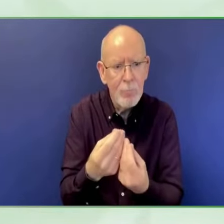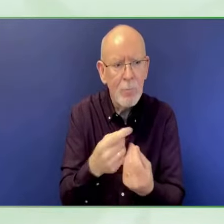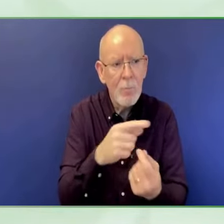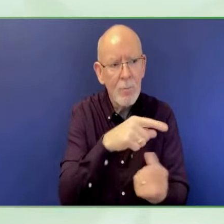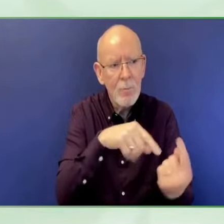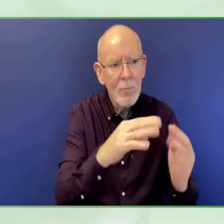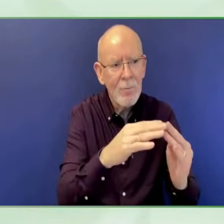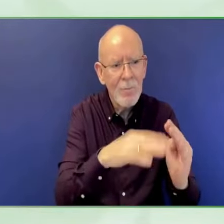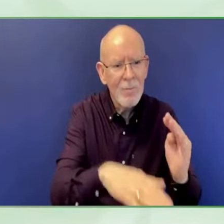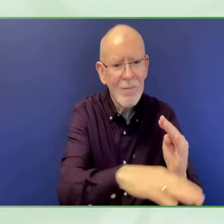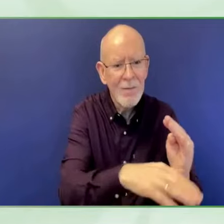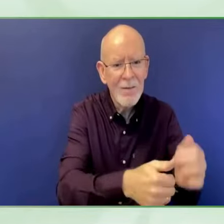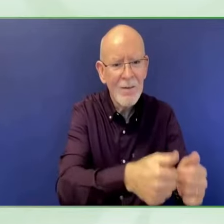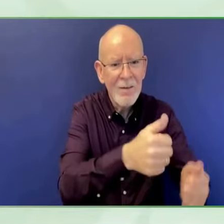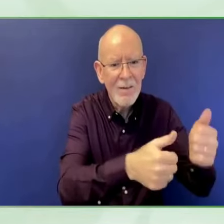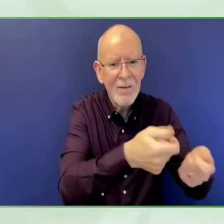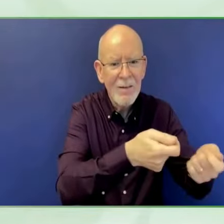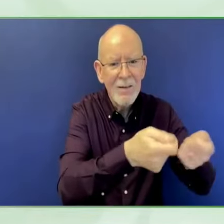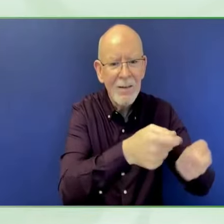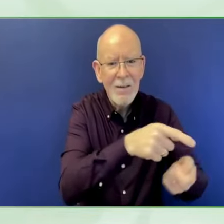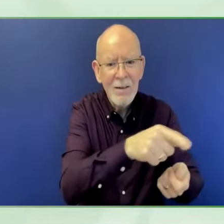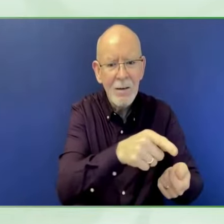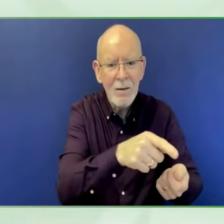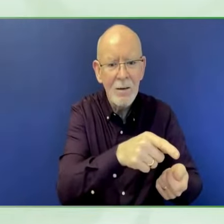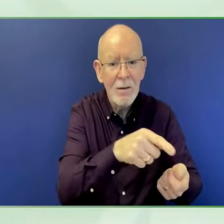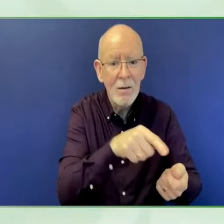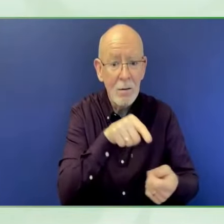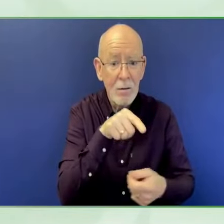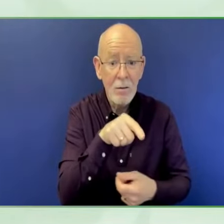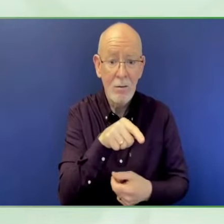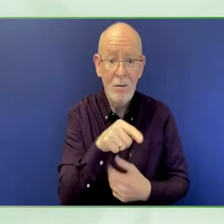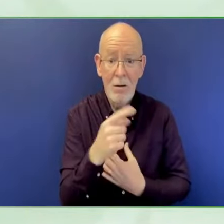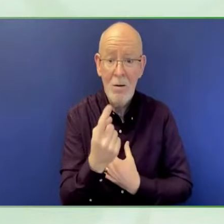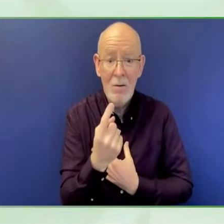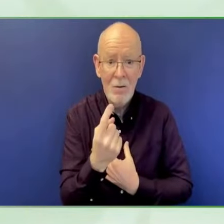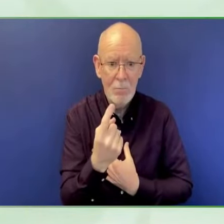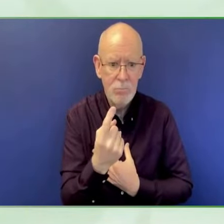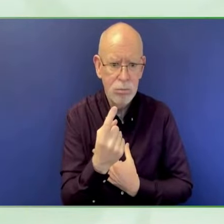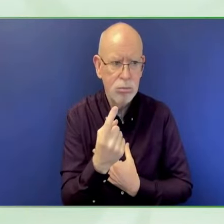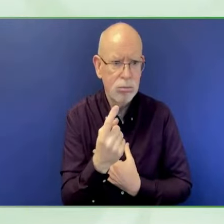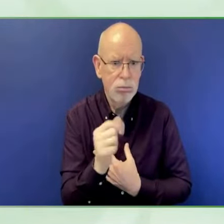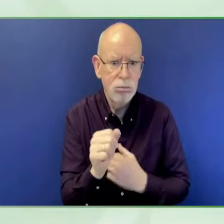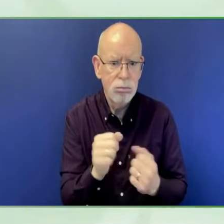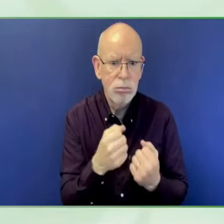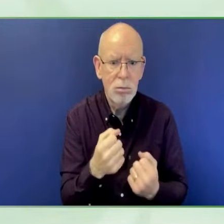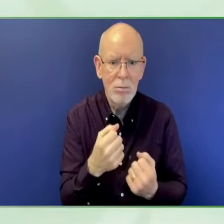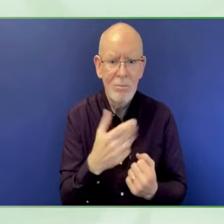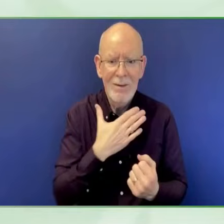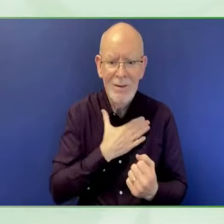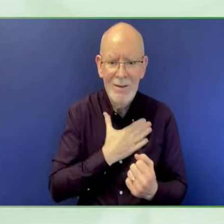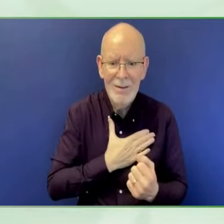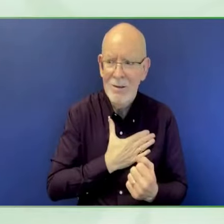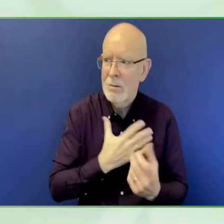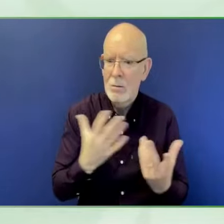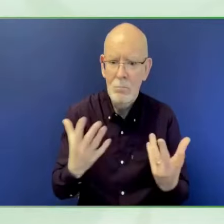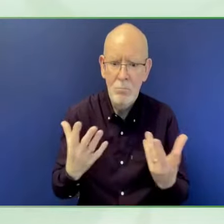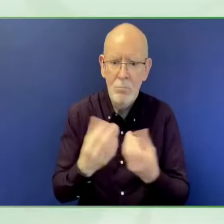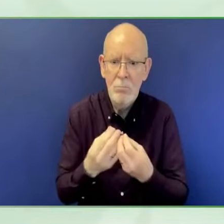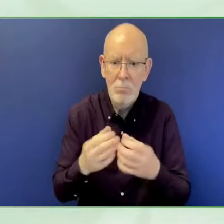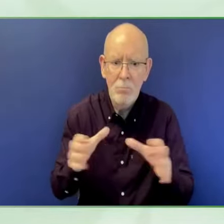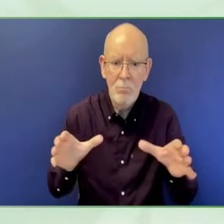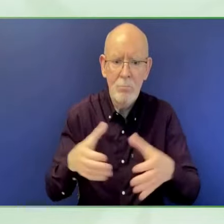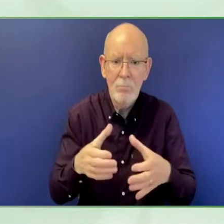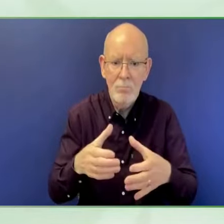That is quite an agenda, Ludmila.